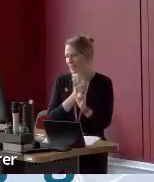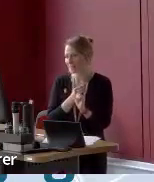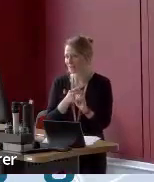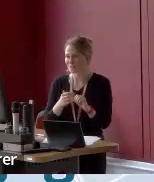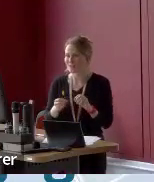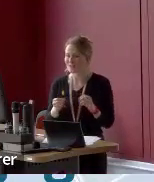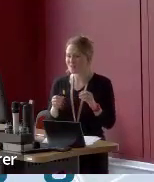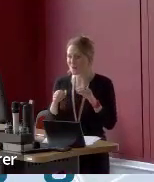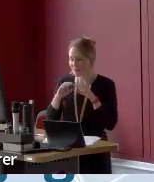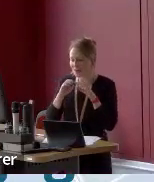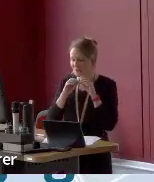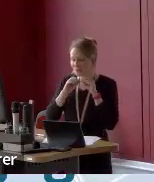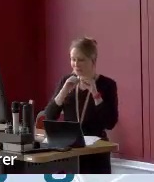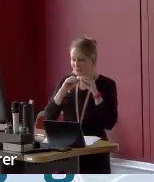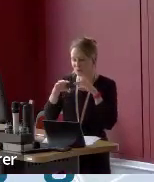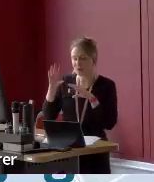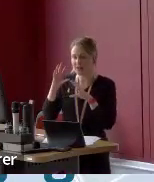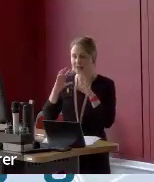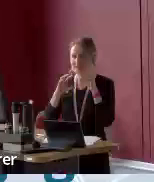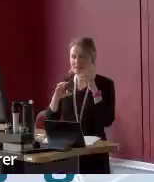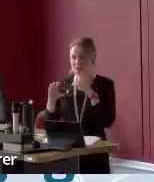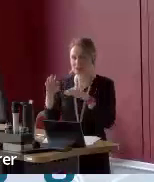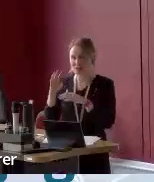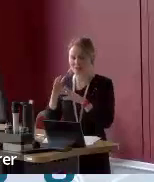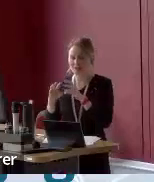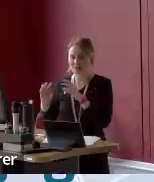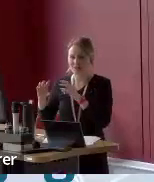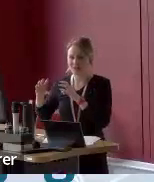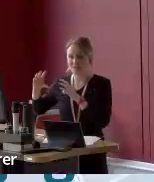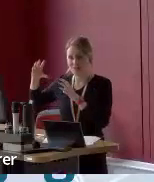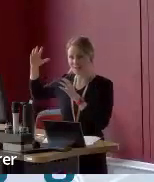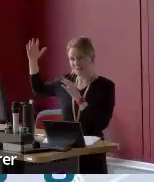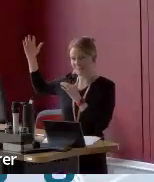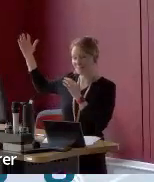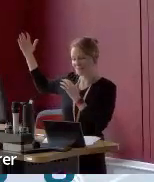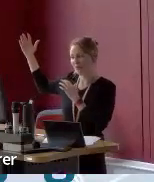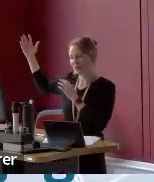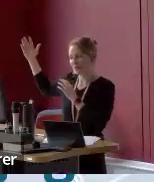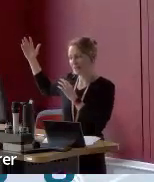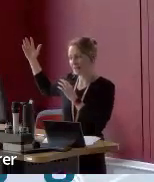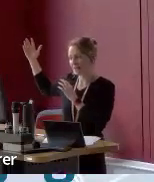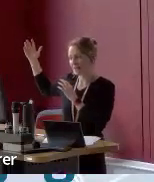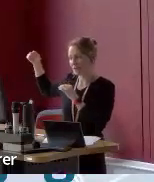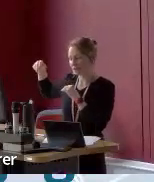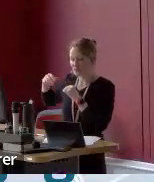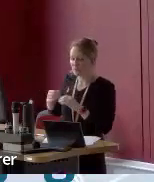broadcast television and you know storylines and changing narratives in that very kind of Broadway